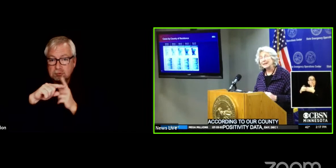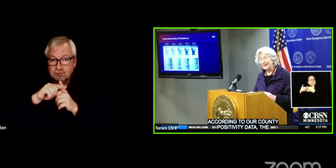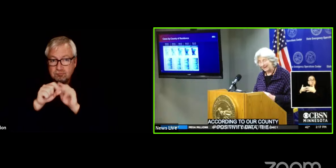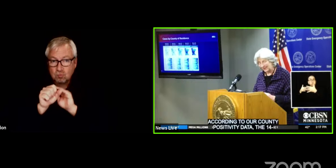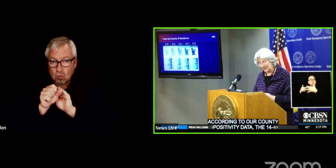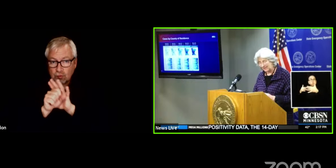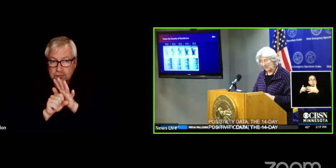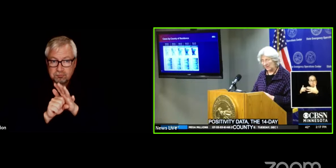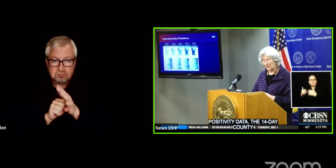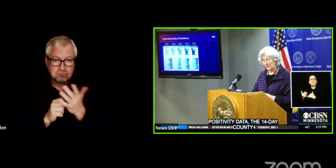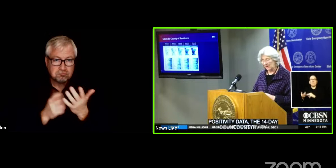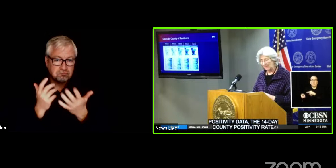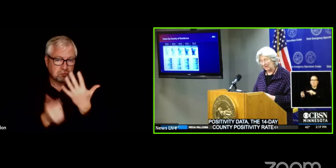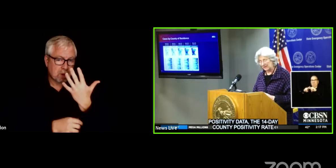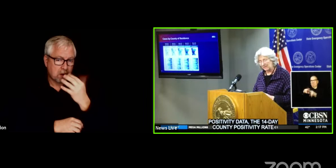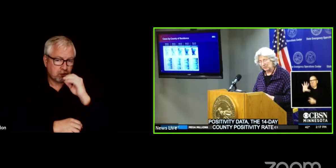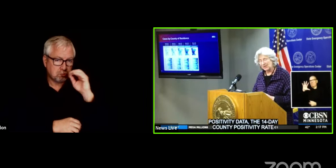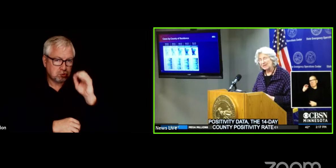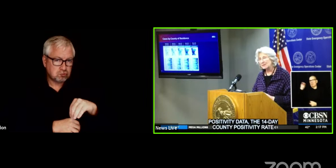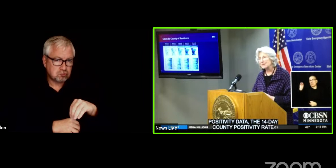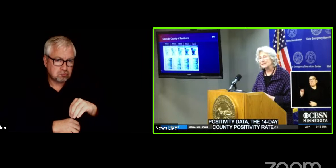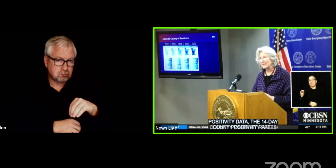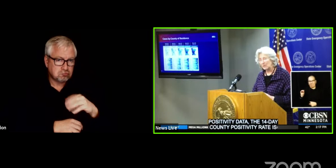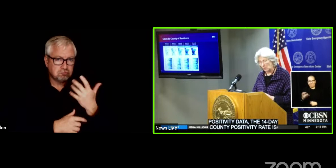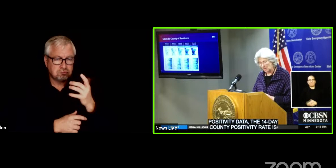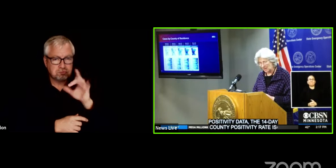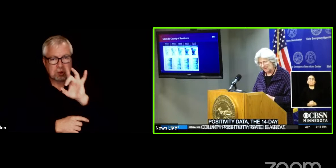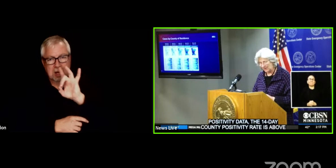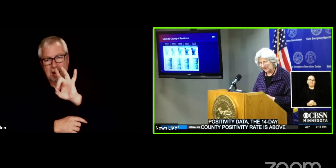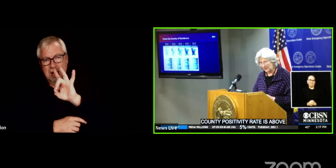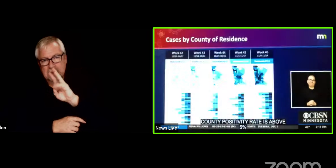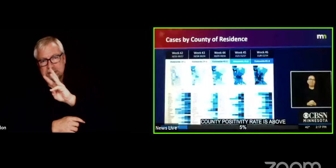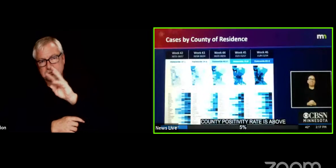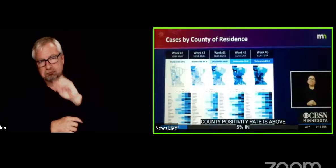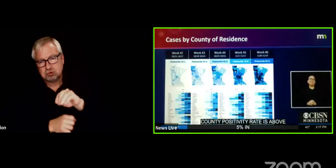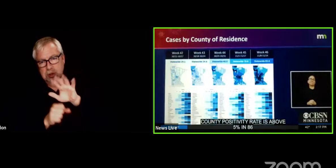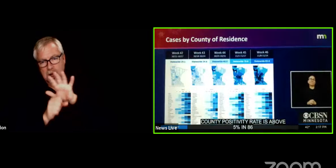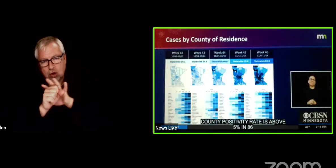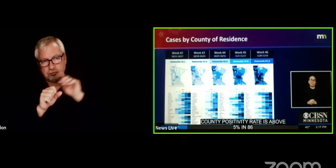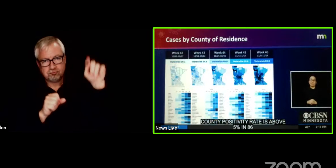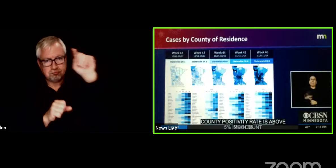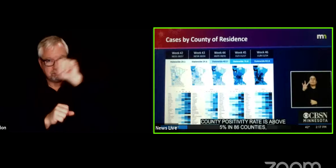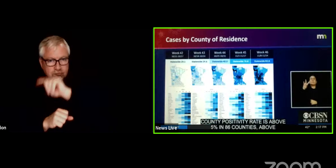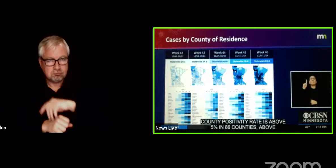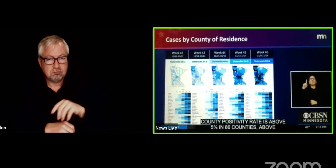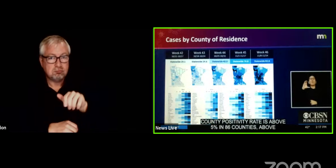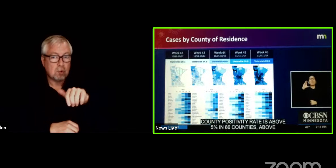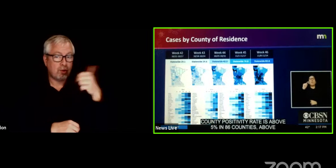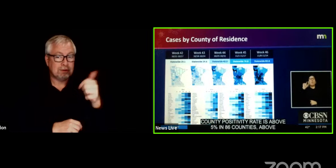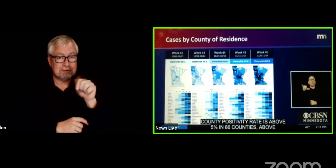86 COUNTIES, ABOVE 10% IN 71 COUNTIES, ABOVE 15% IN 34 COUNTIES